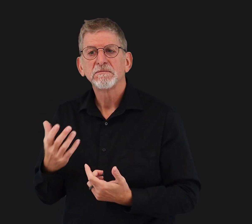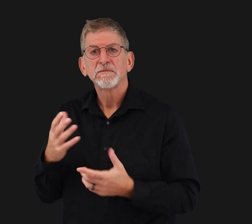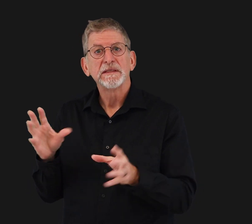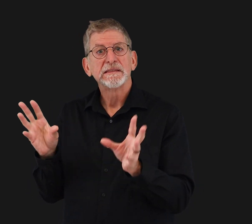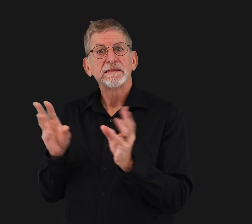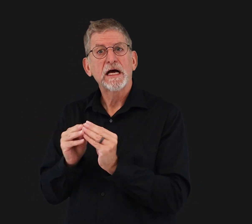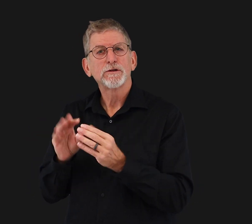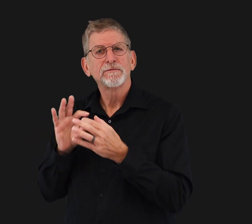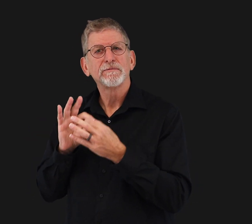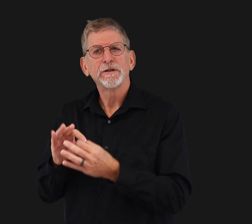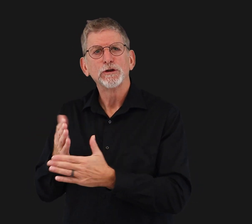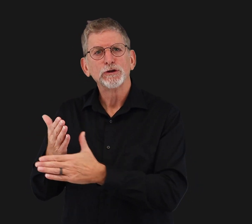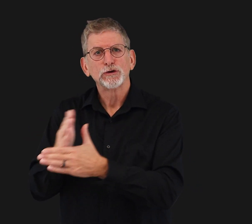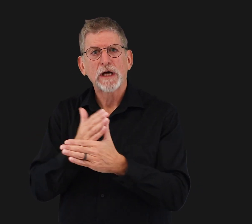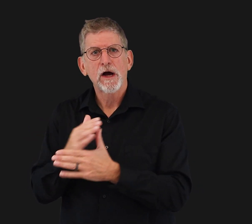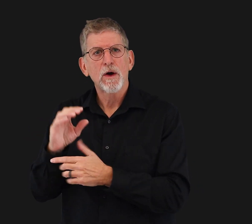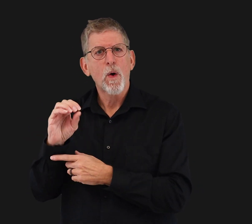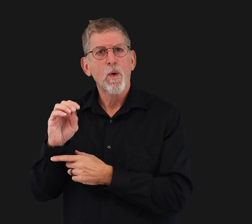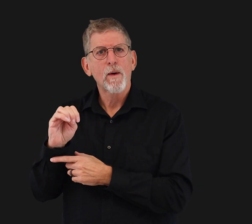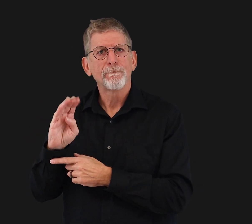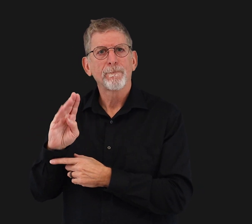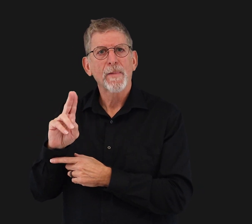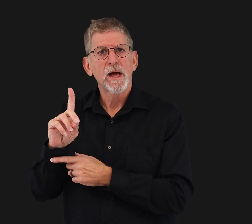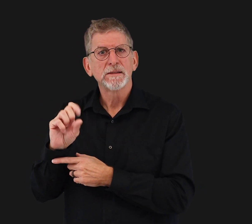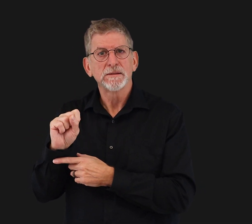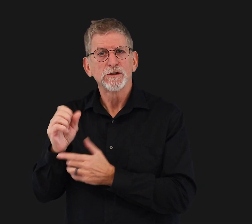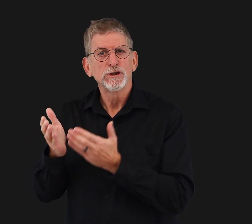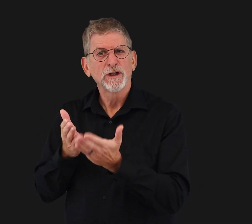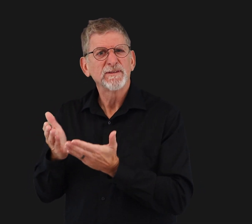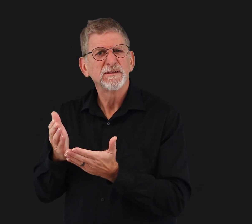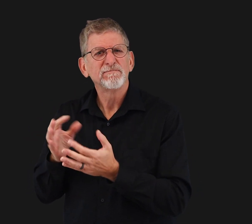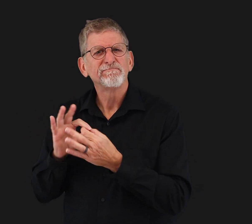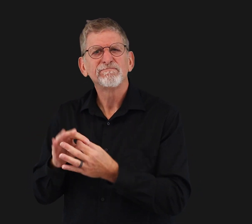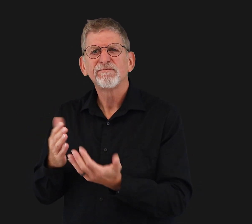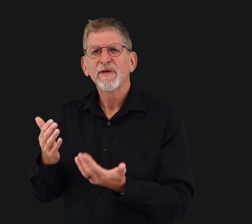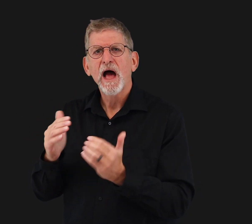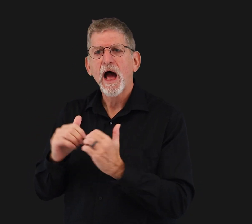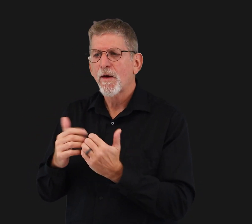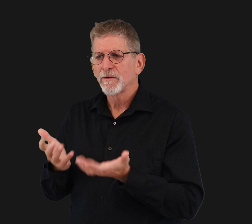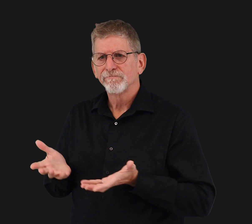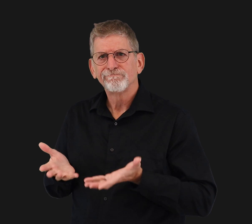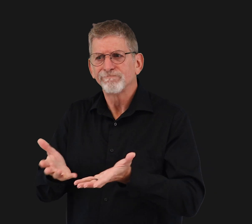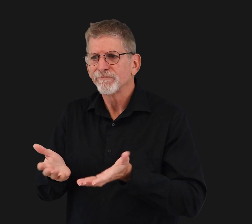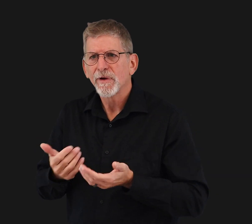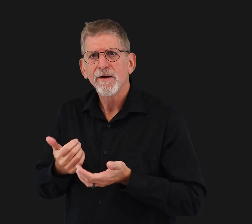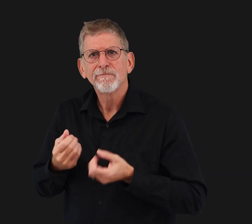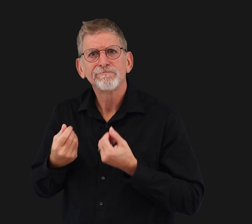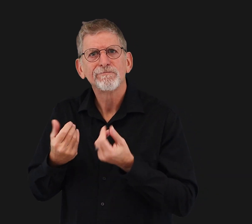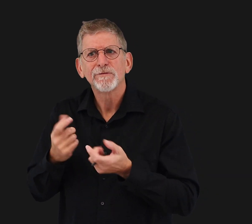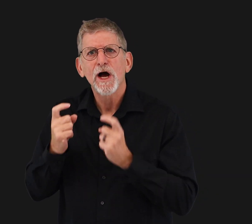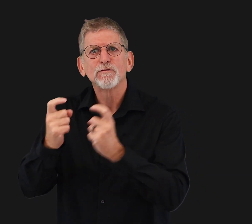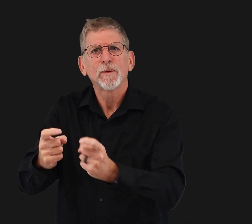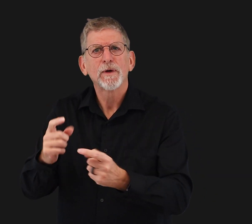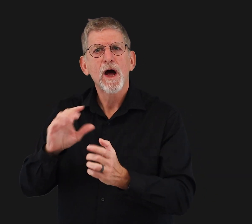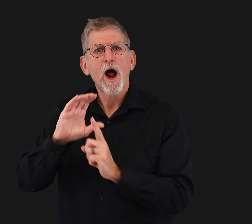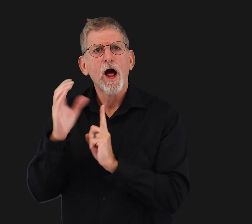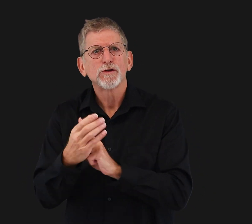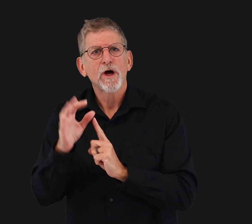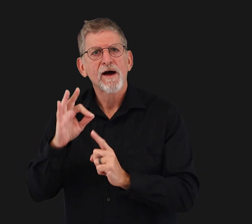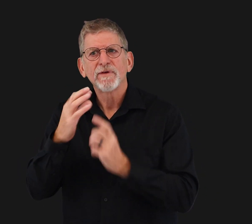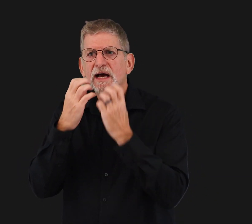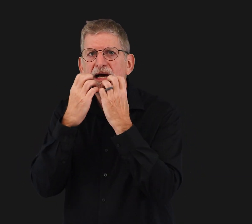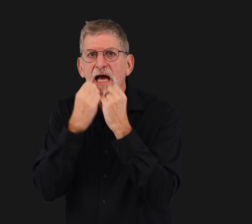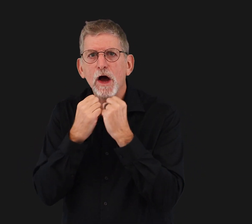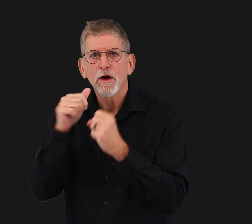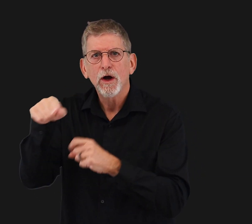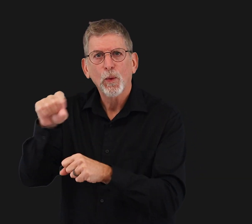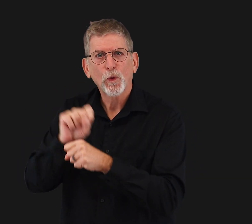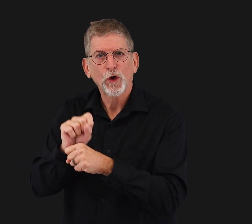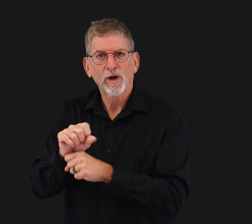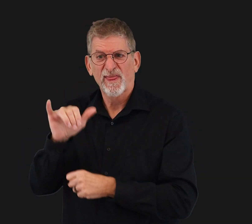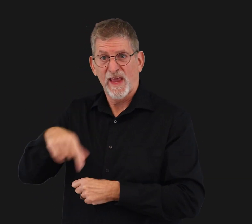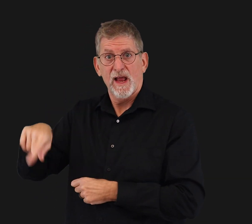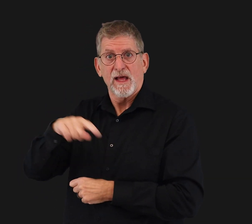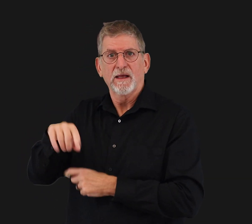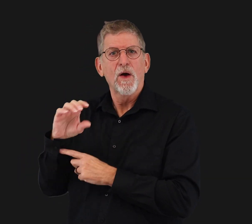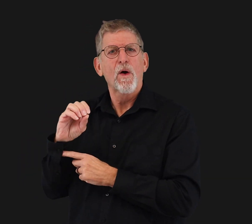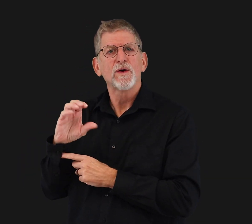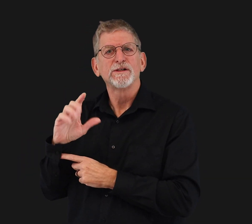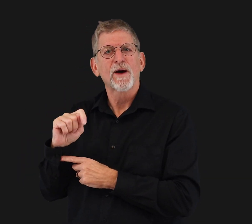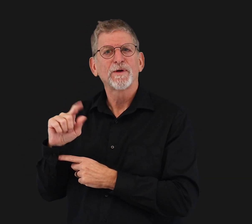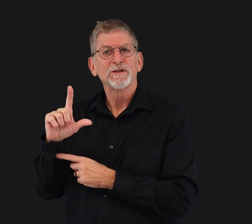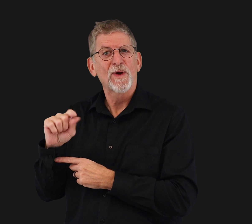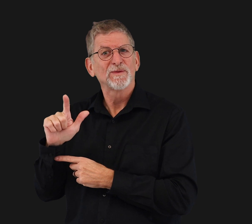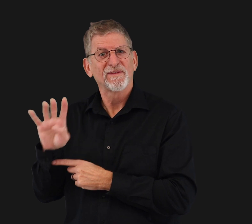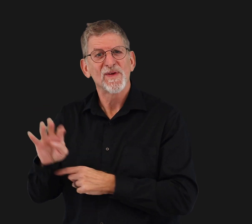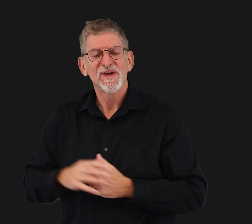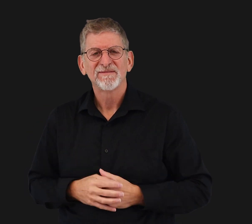and a session from the Shared Ombuds Services about contributing to a culture of care at work (October 2024)